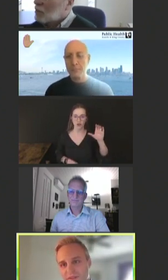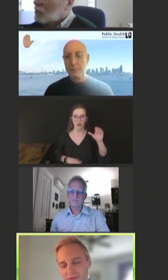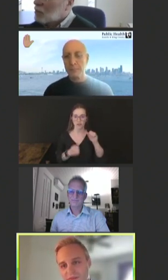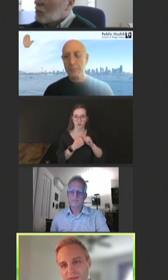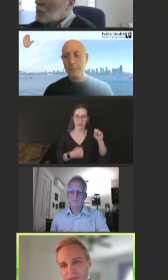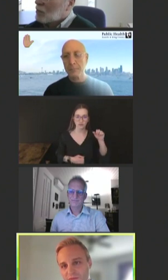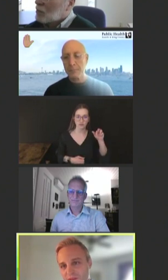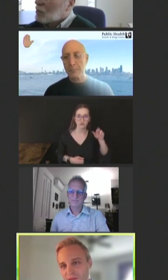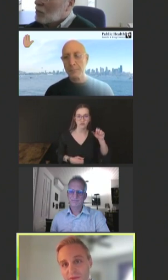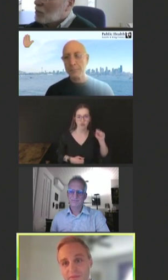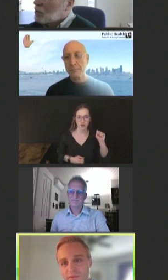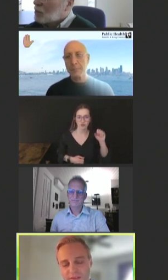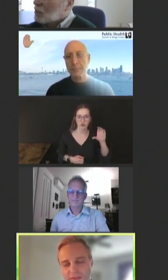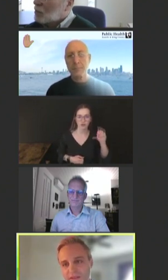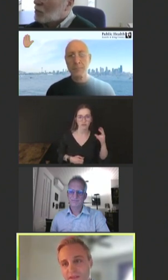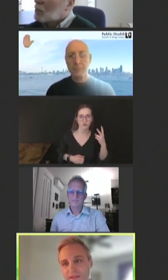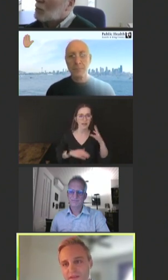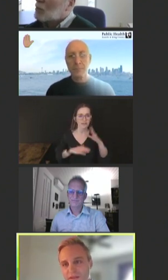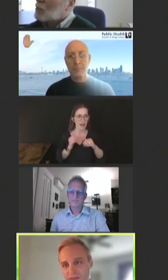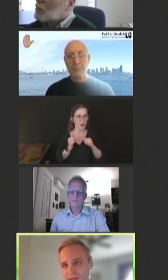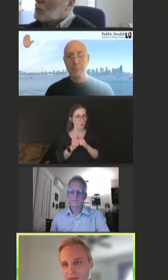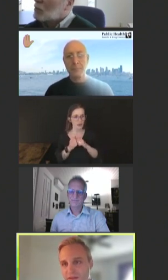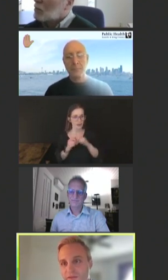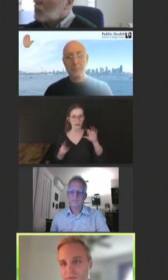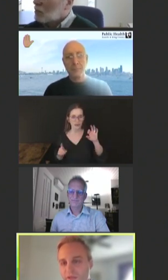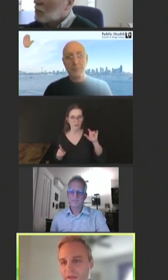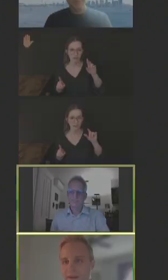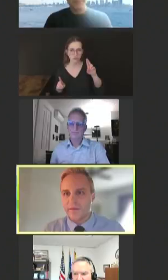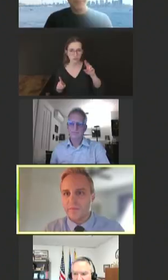seen with, you know, for example, influenza. I think Dr. Al-Aly has pointed that out,